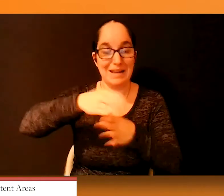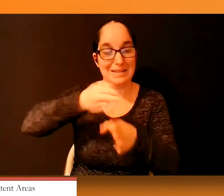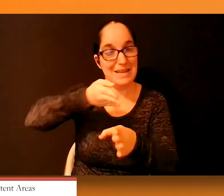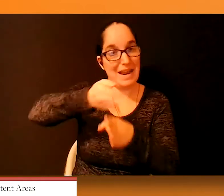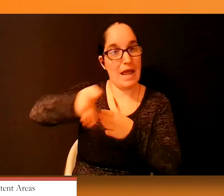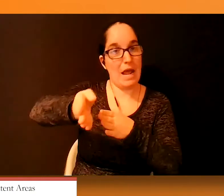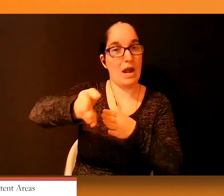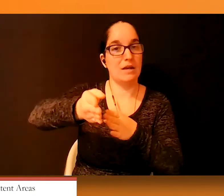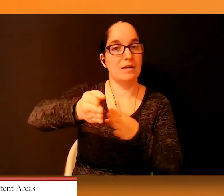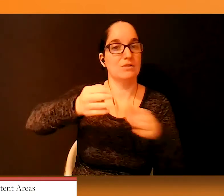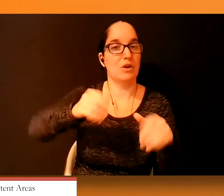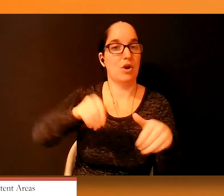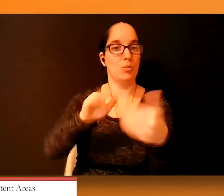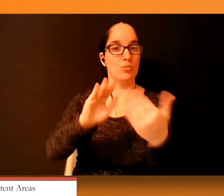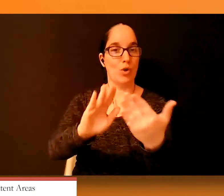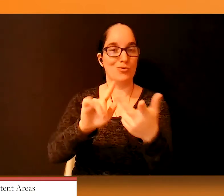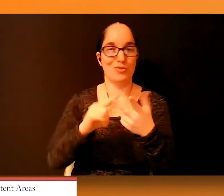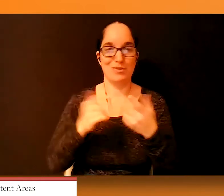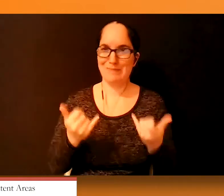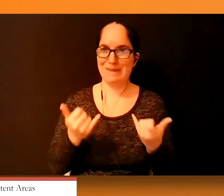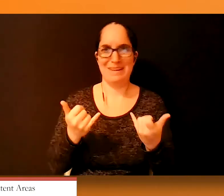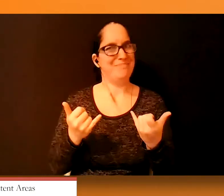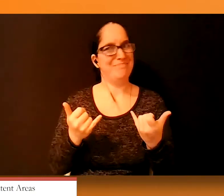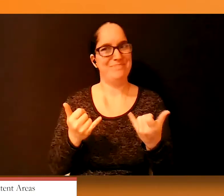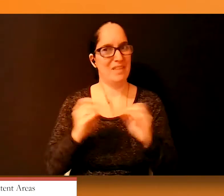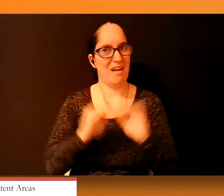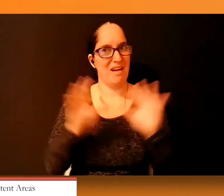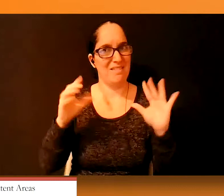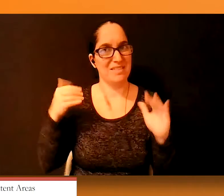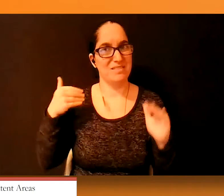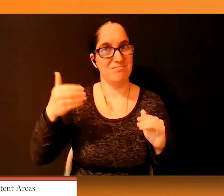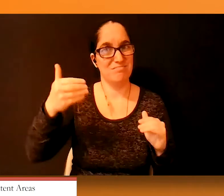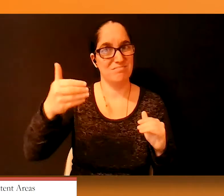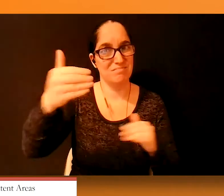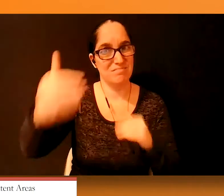But what has become more obvious throughout the years is that